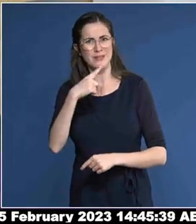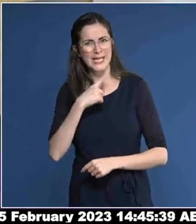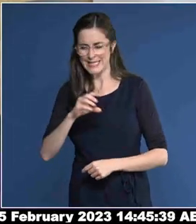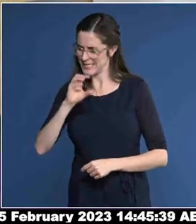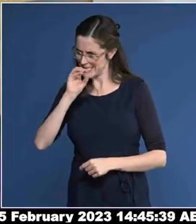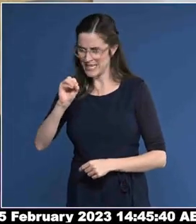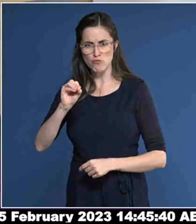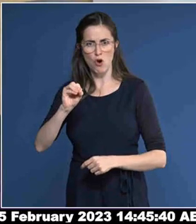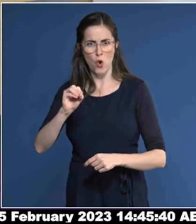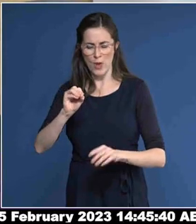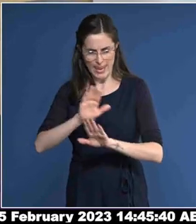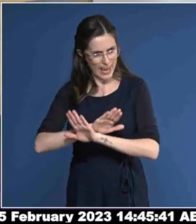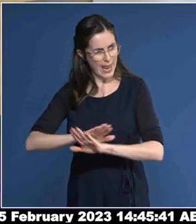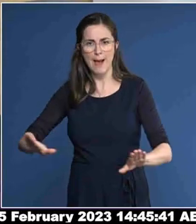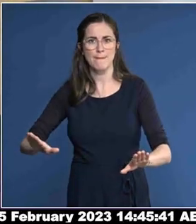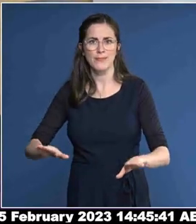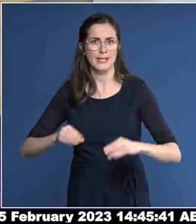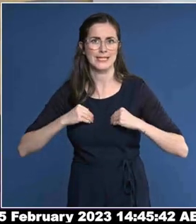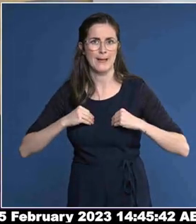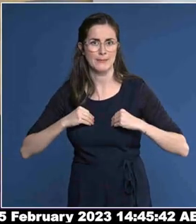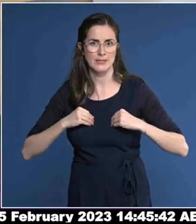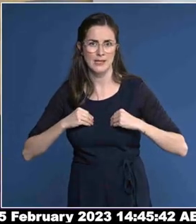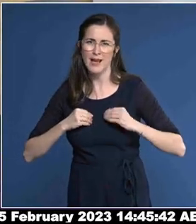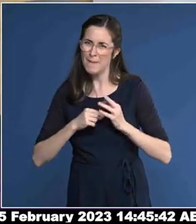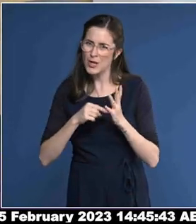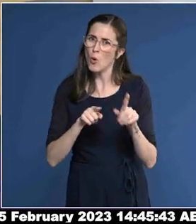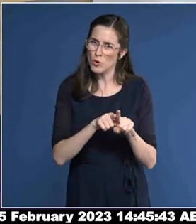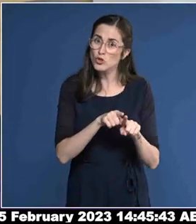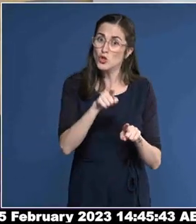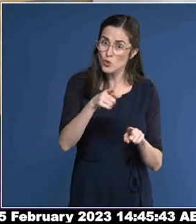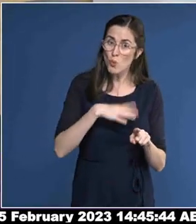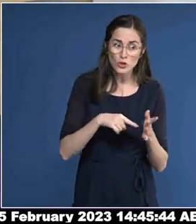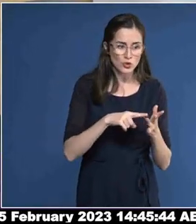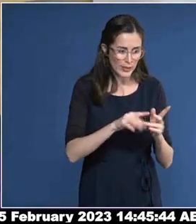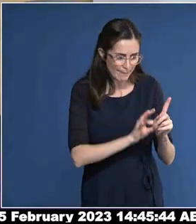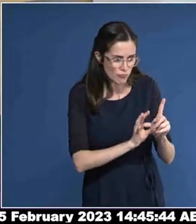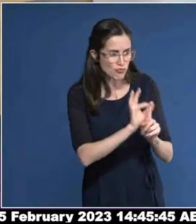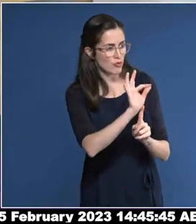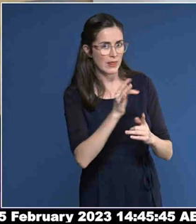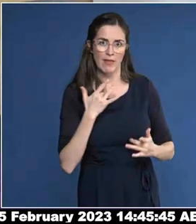the same time seeking to advance the rights of people with disability in practising dignity of risk?